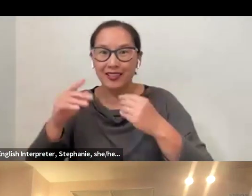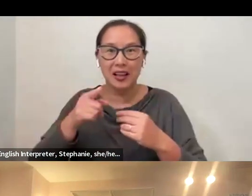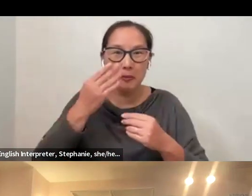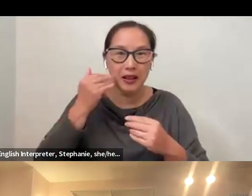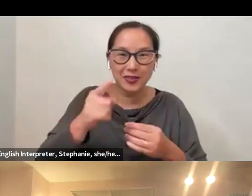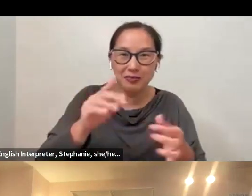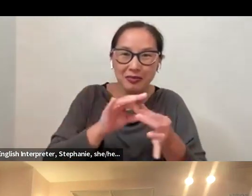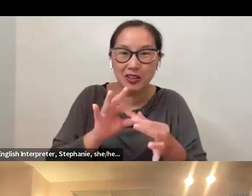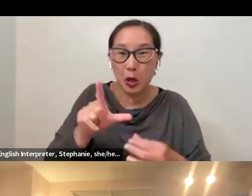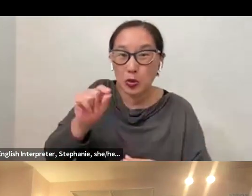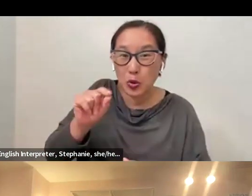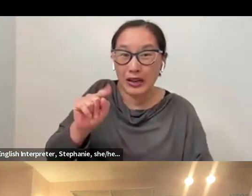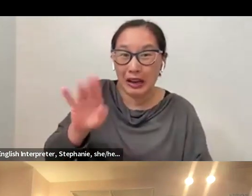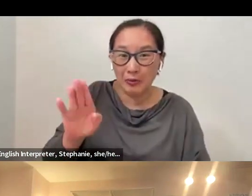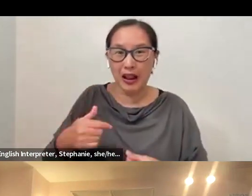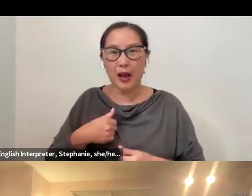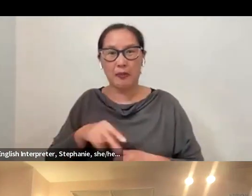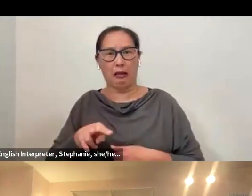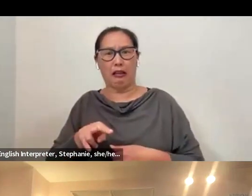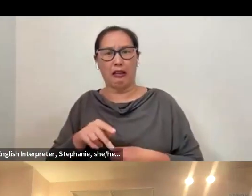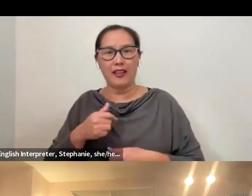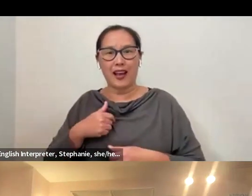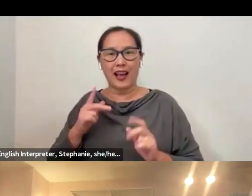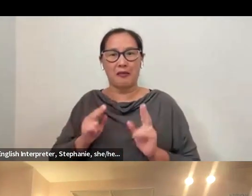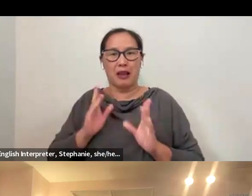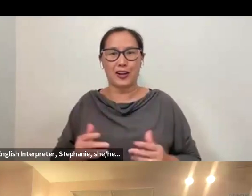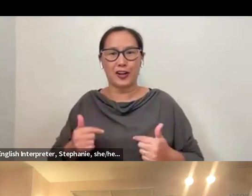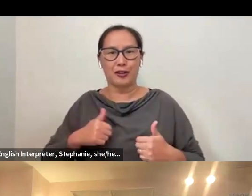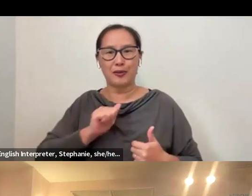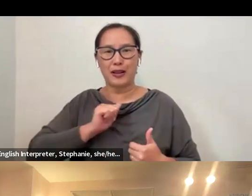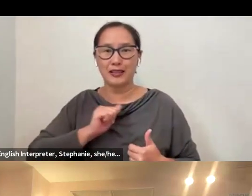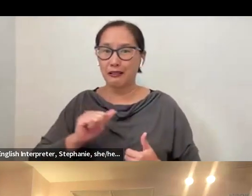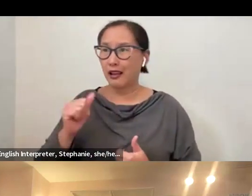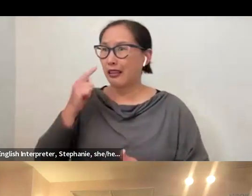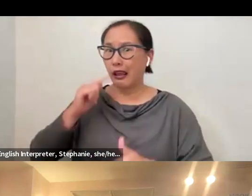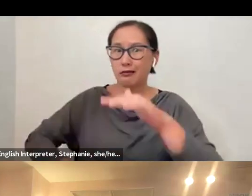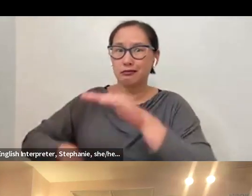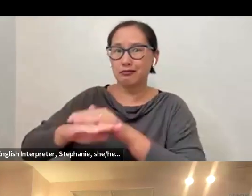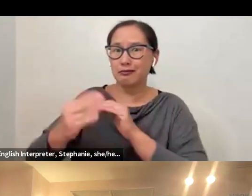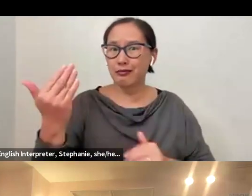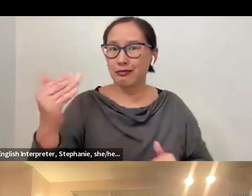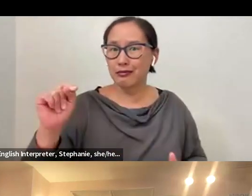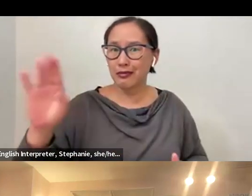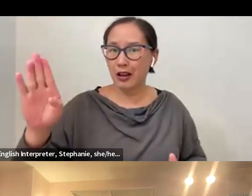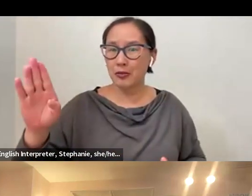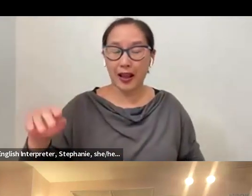I mean, I'm an editor, and I think at most I have like 15TB in my house. but for one film, that's incredible.